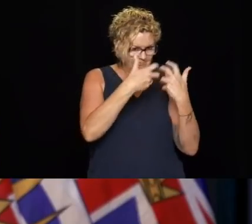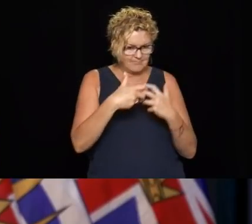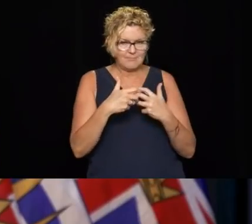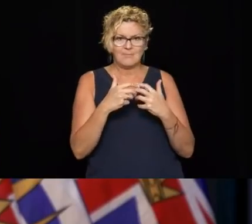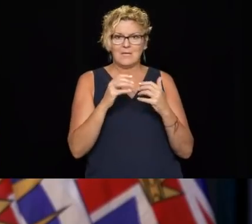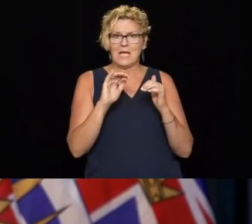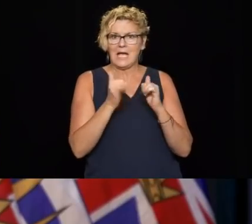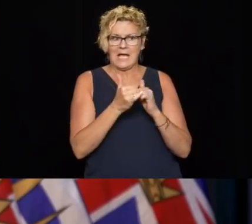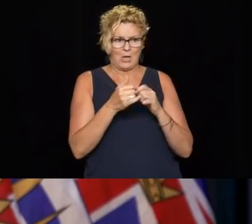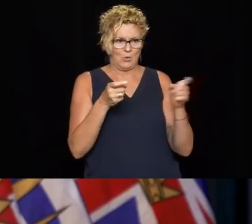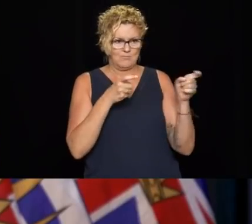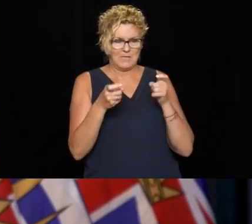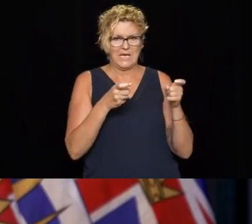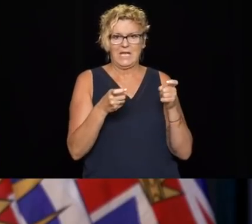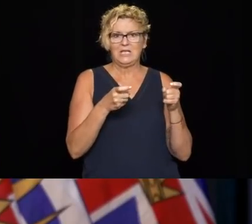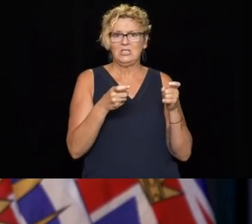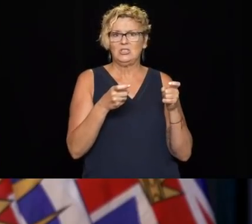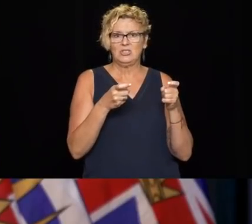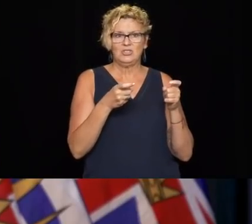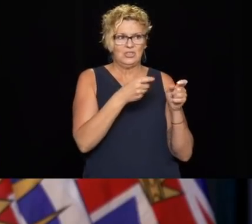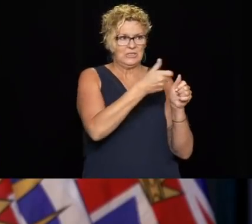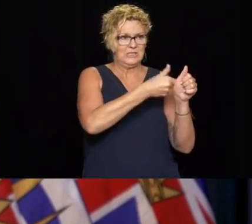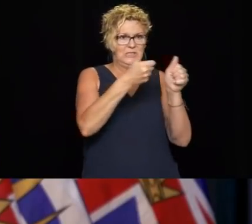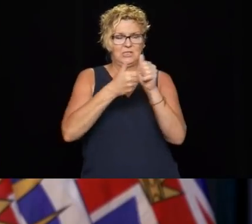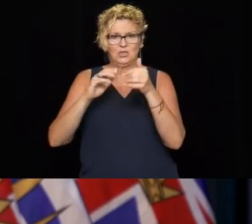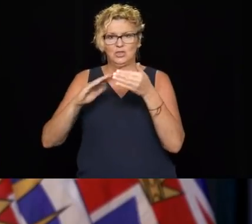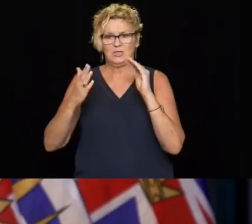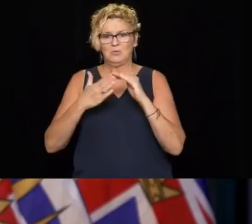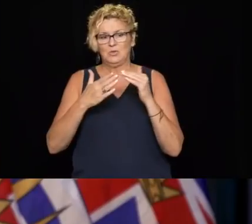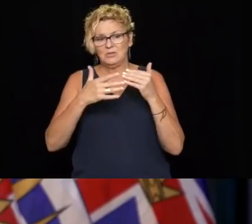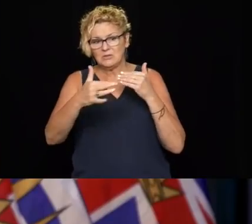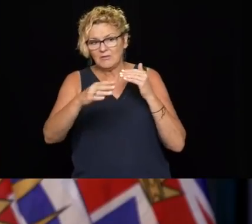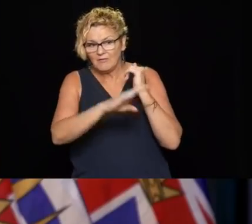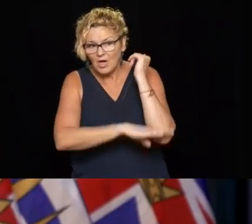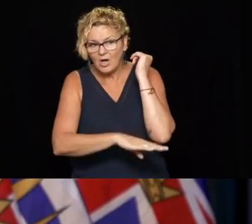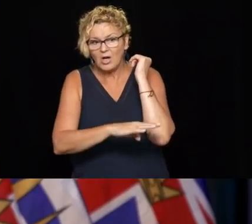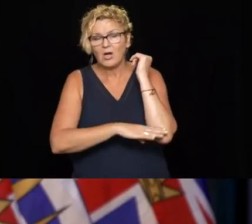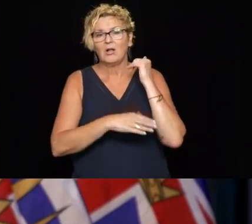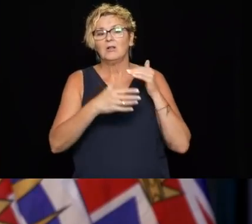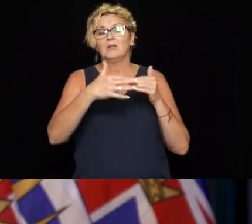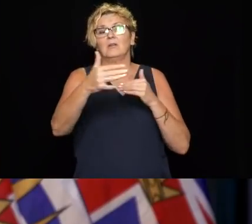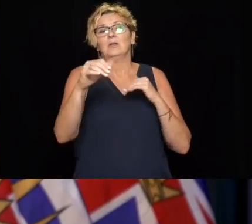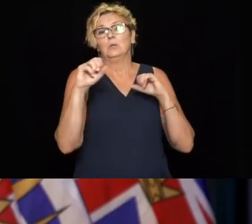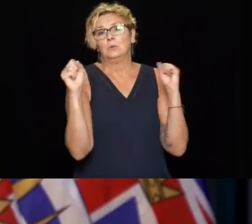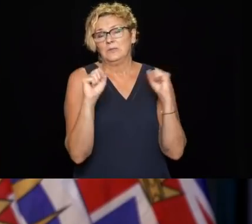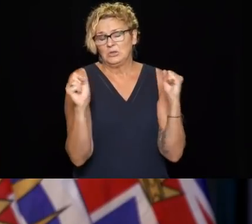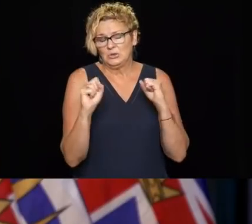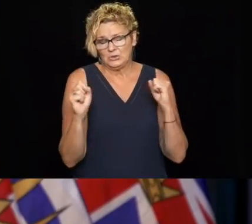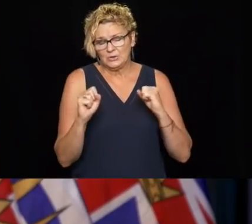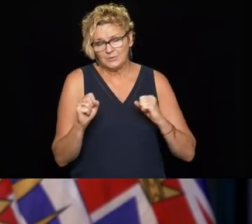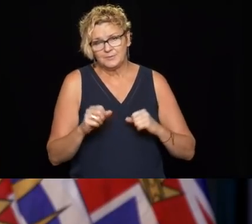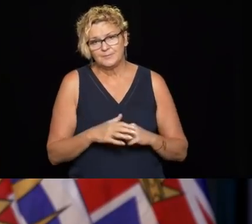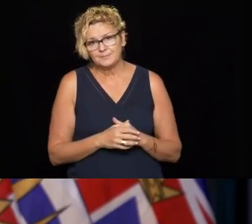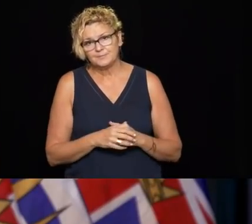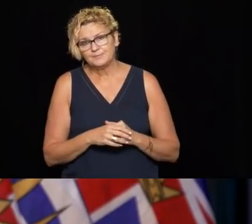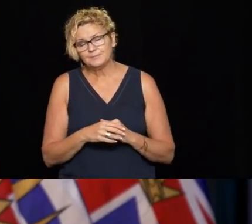needing support. Health authorities, our teams are working on that for sure. And those plans are part of how we are going to